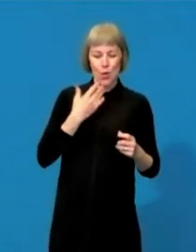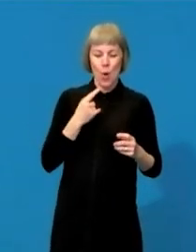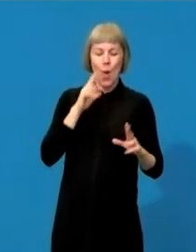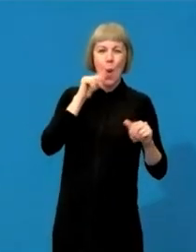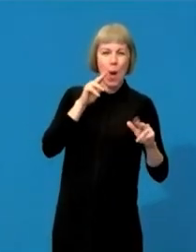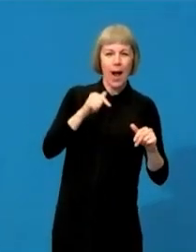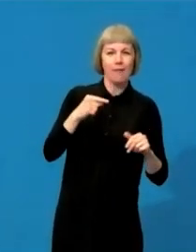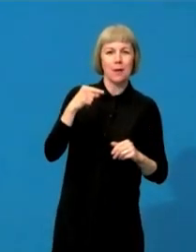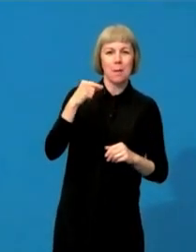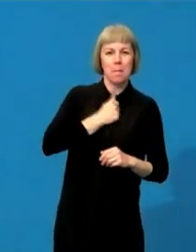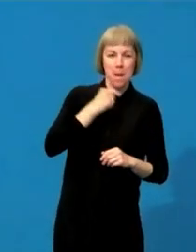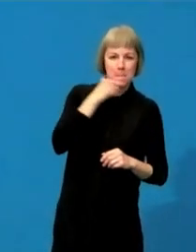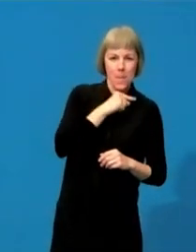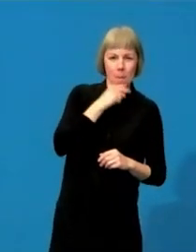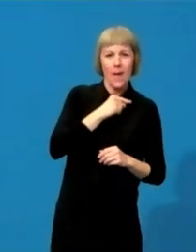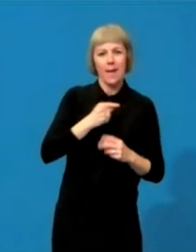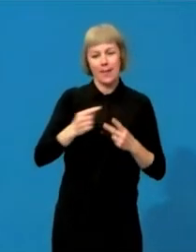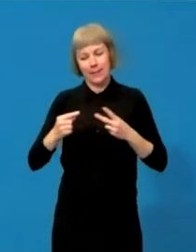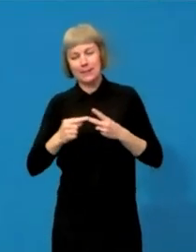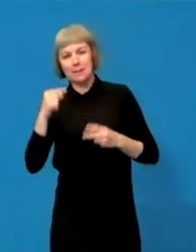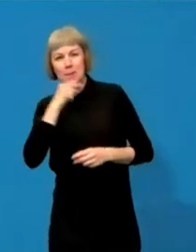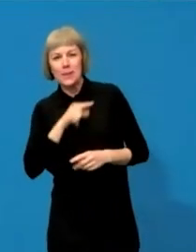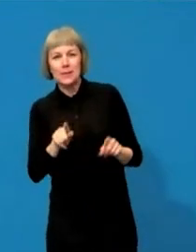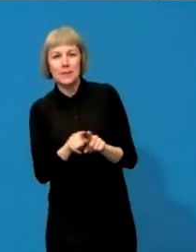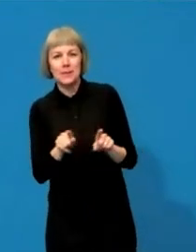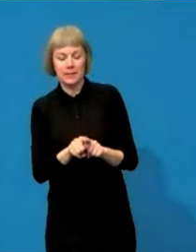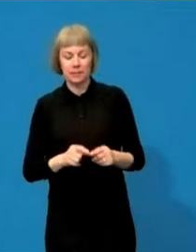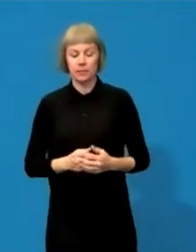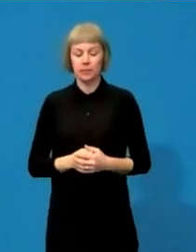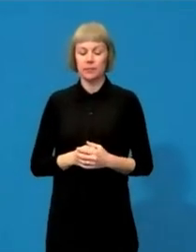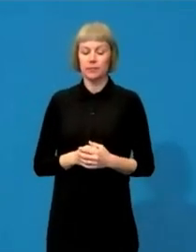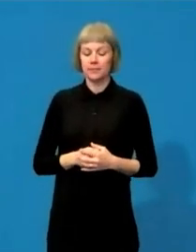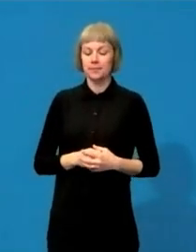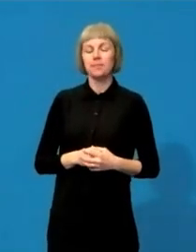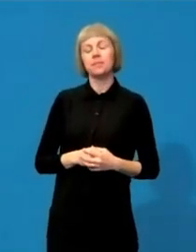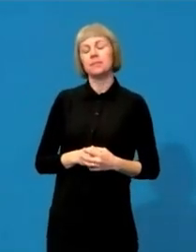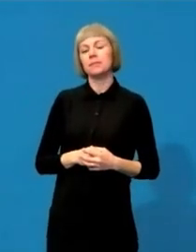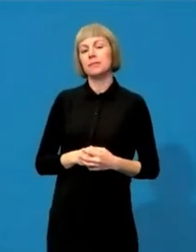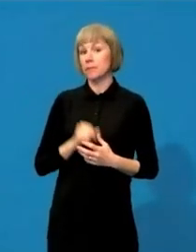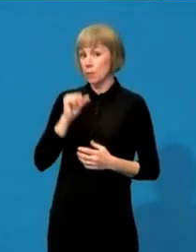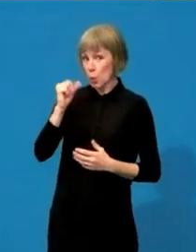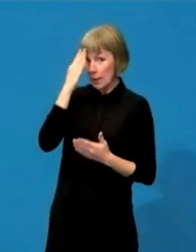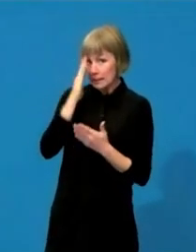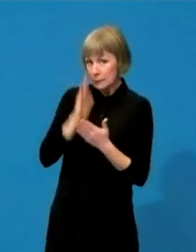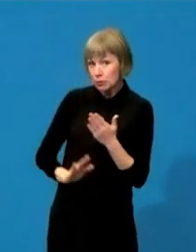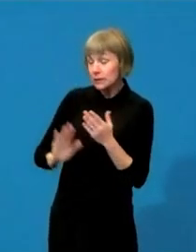And from your experience, have you worked with any NDIS people that are